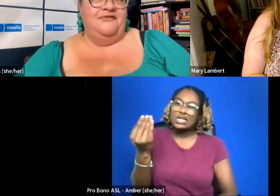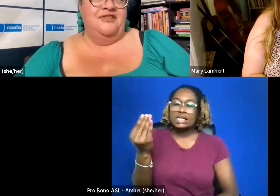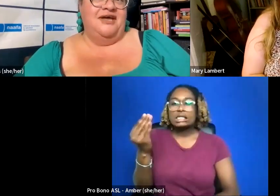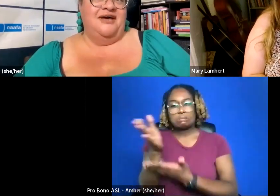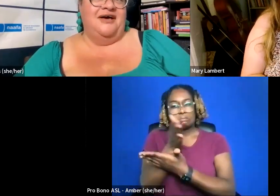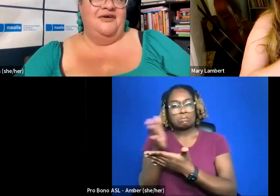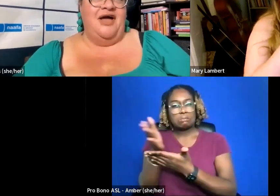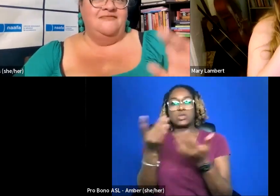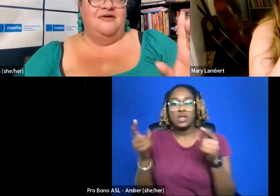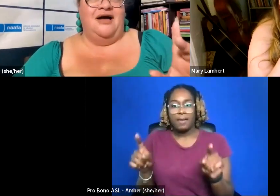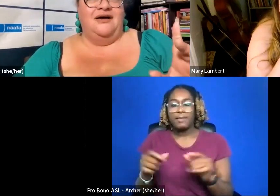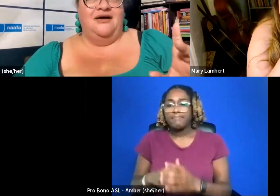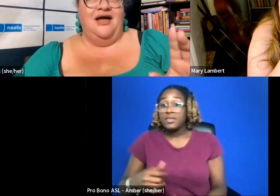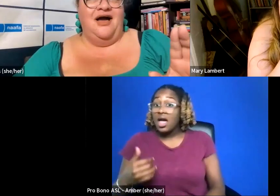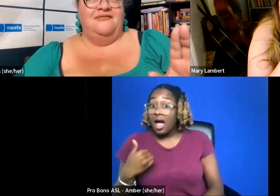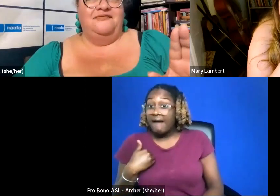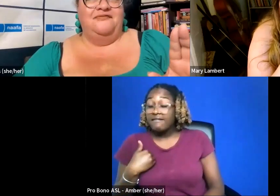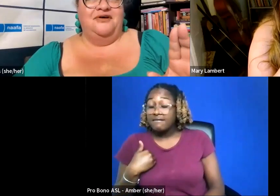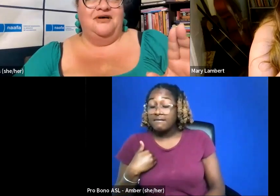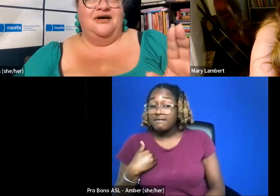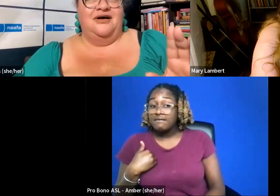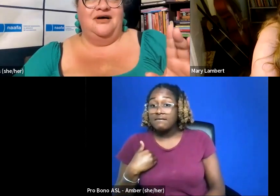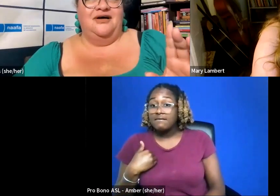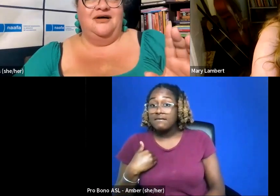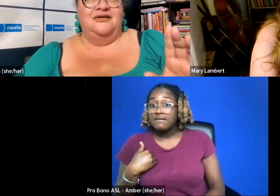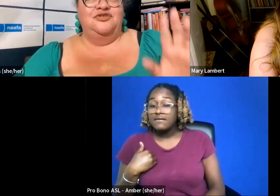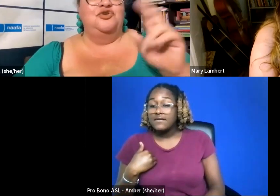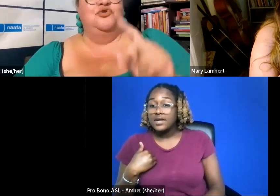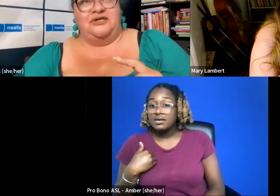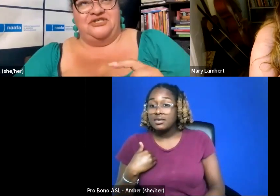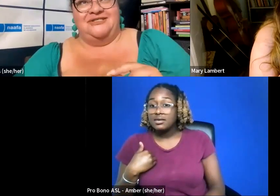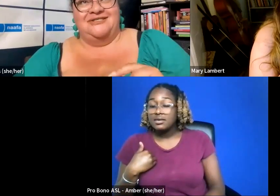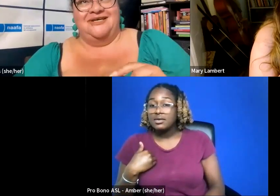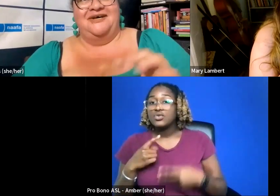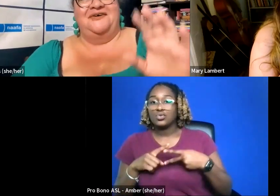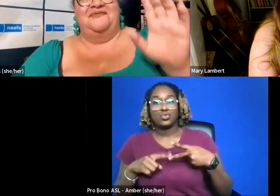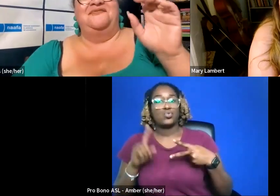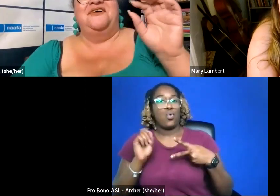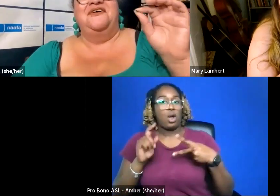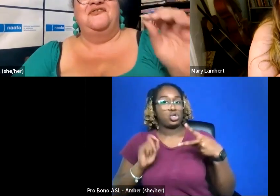I feel like I have a I have two questions.